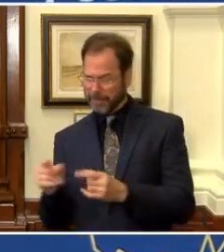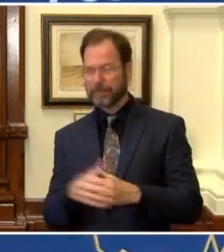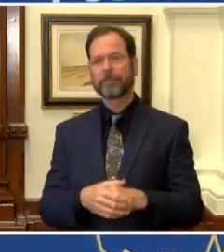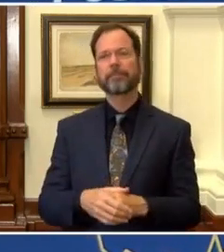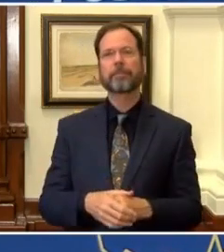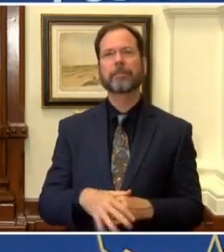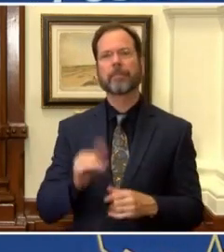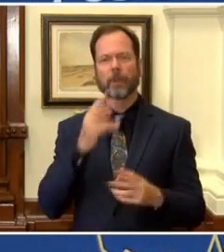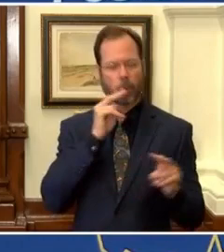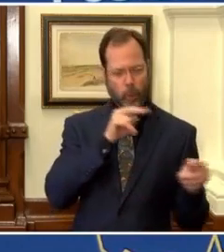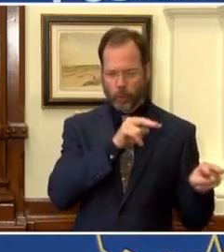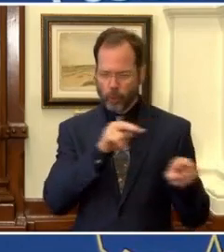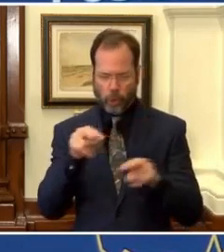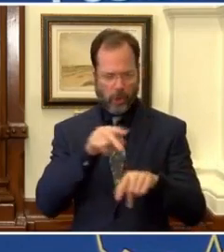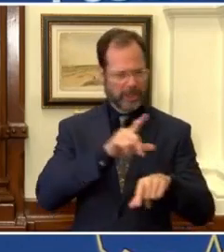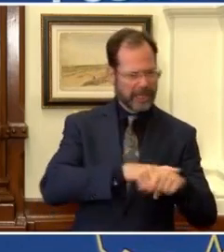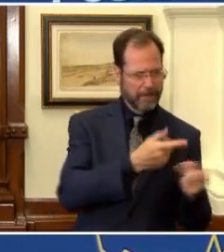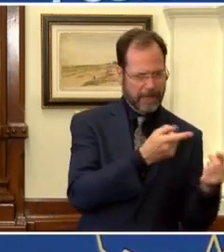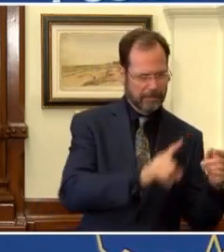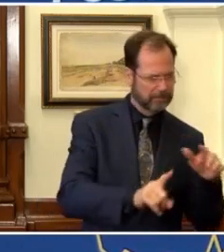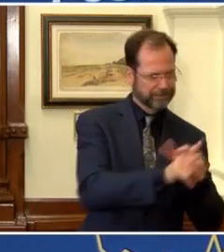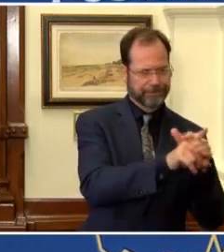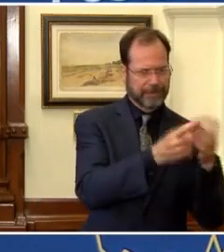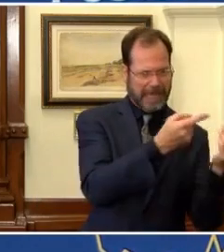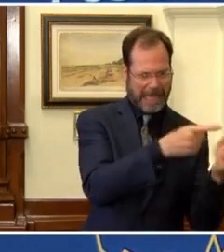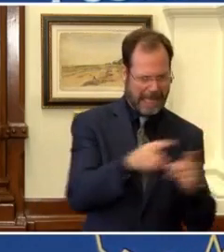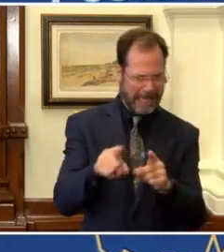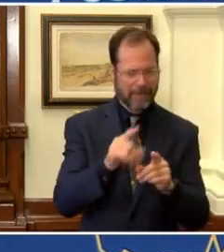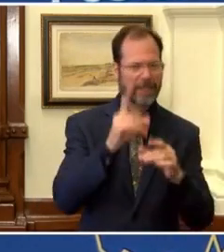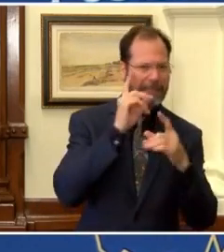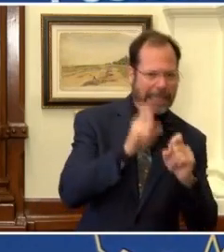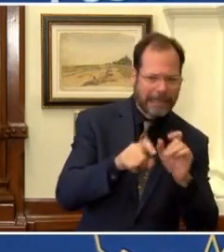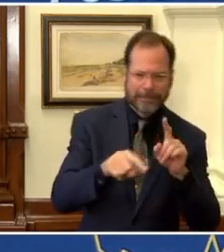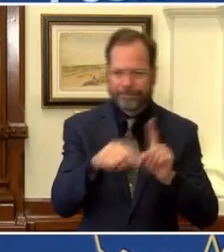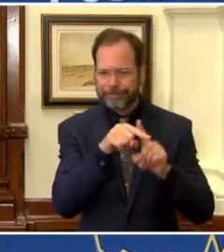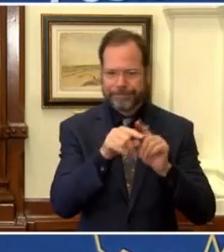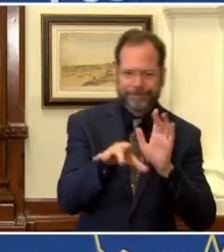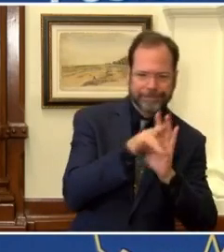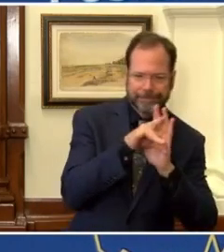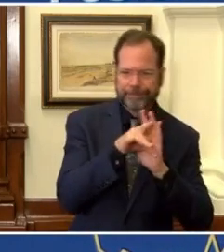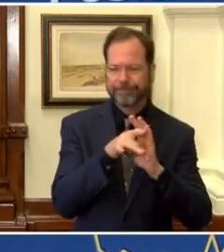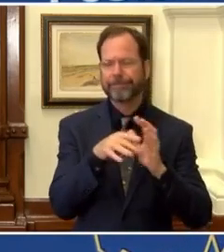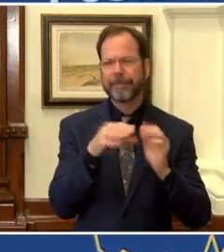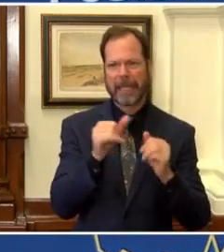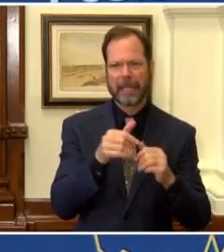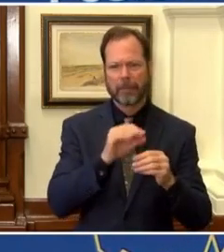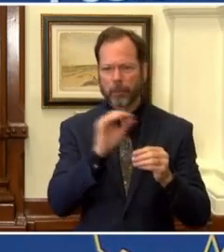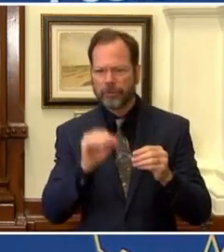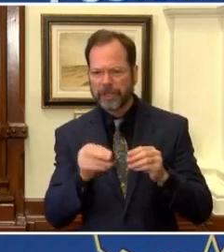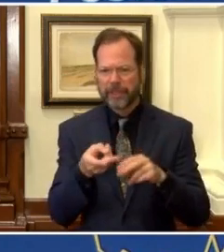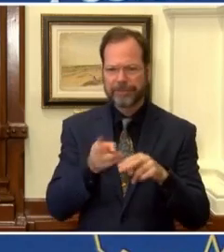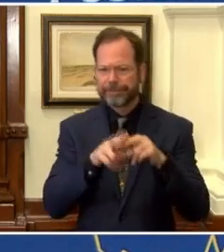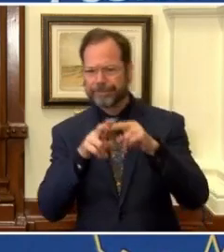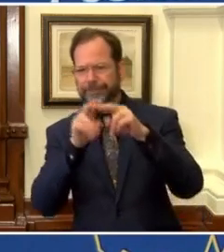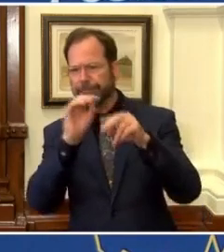WHERE WE ARE WITH THIS PANDEMIC, IF YOU LOOK AT THE GROWTH OR THE DECLINE IN THE